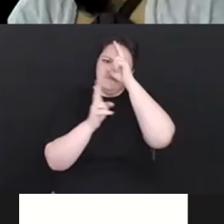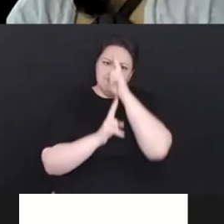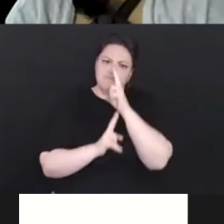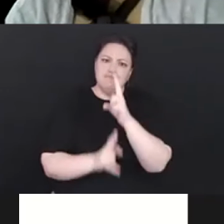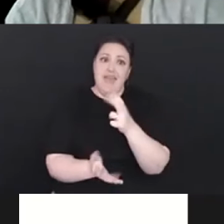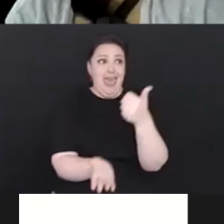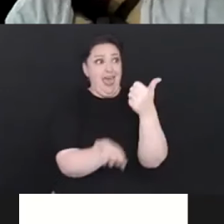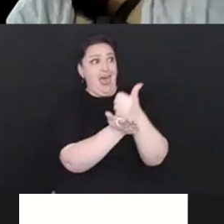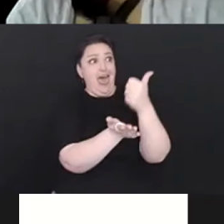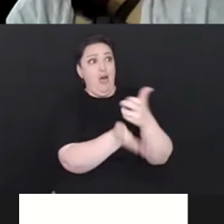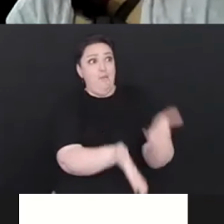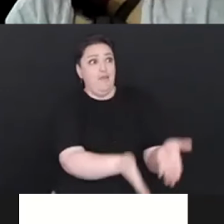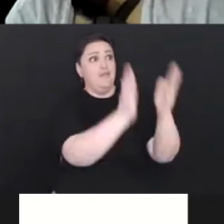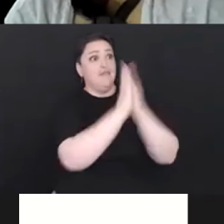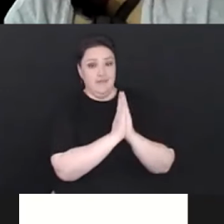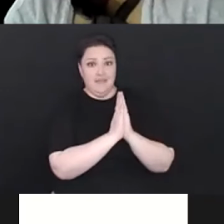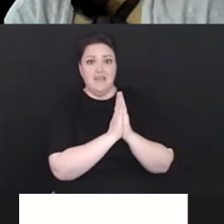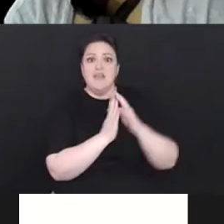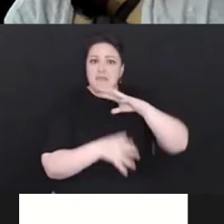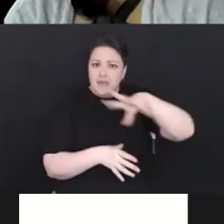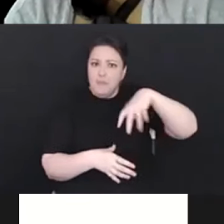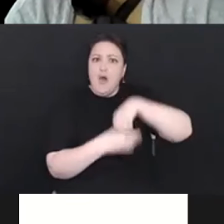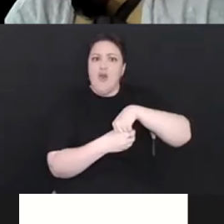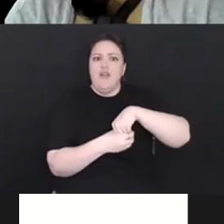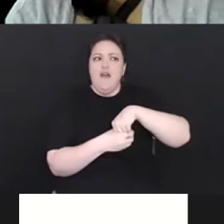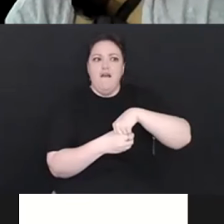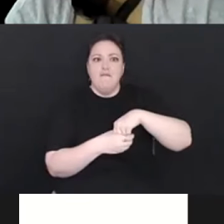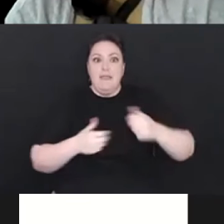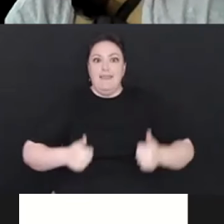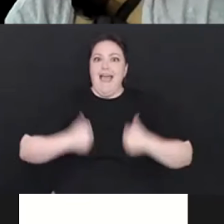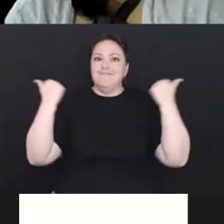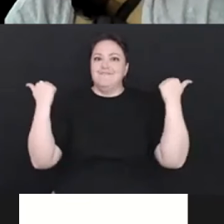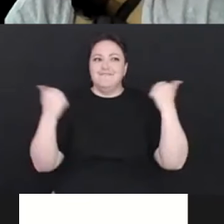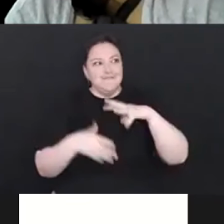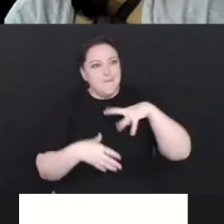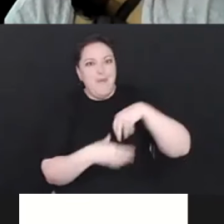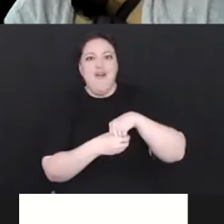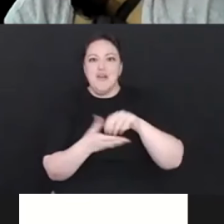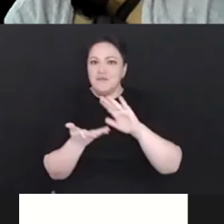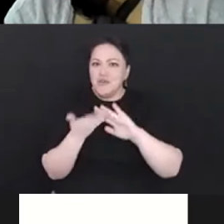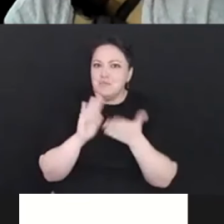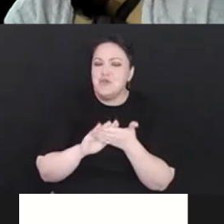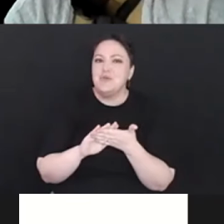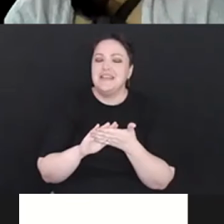being in a community, um, and also that if you are, also sort of denying this power imbalance